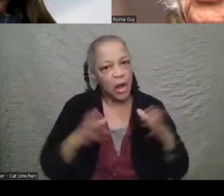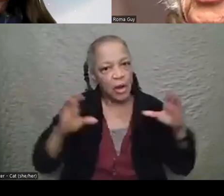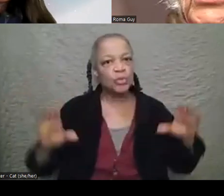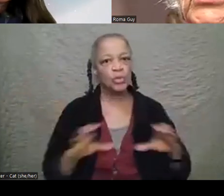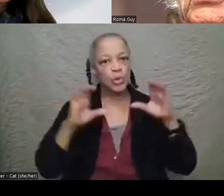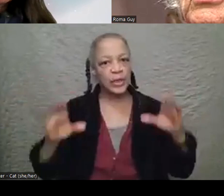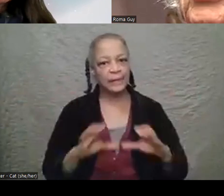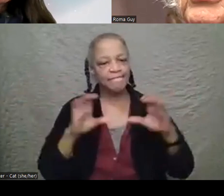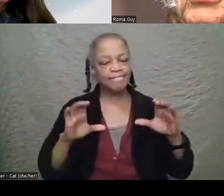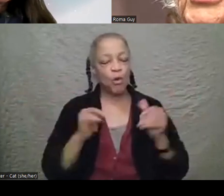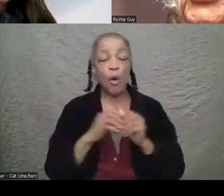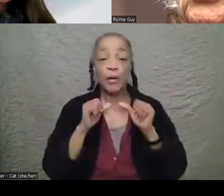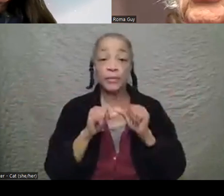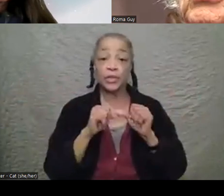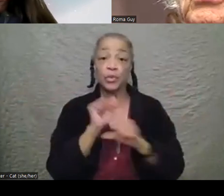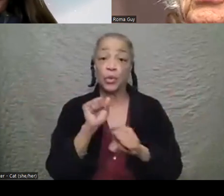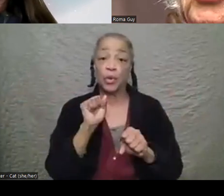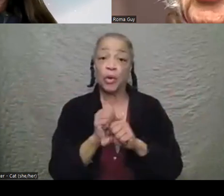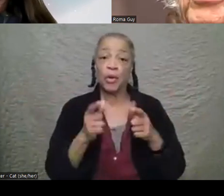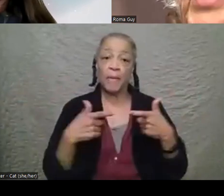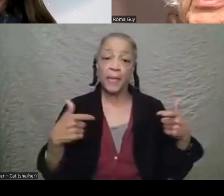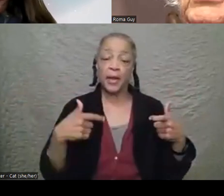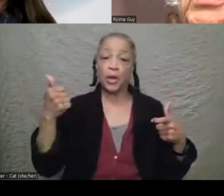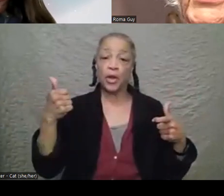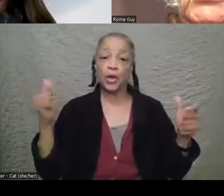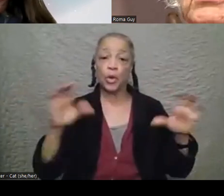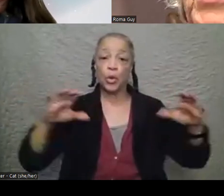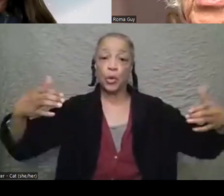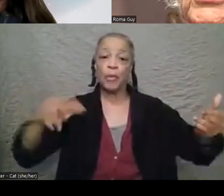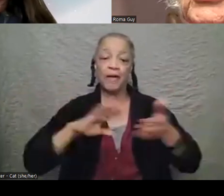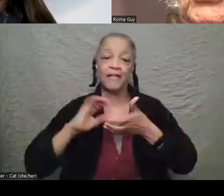continue doing it with a larger group of allies and partners.